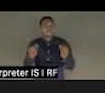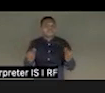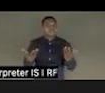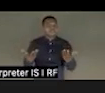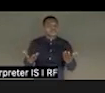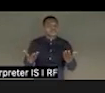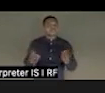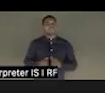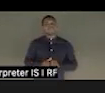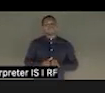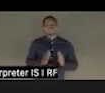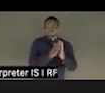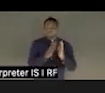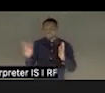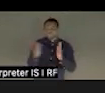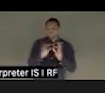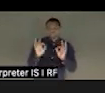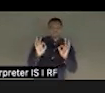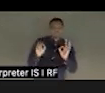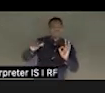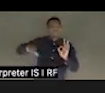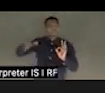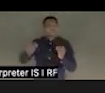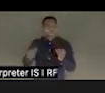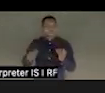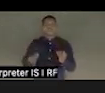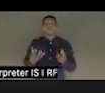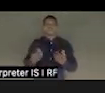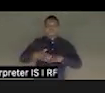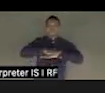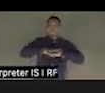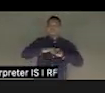and perspectives, have tried to make sure that we stepwise create more and more